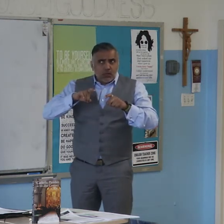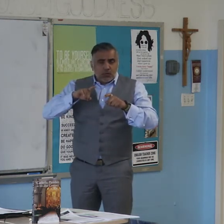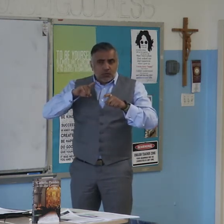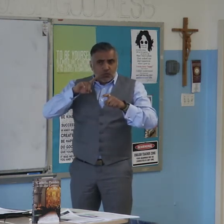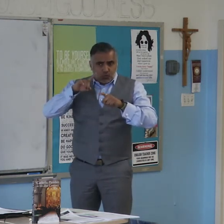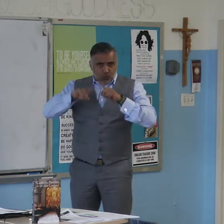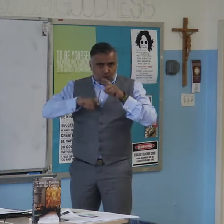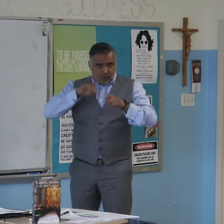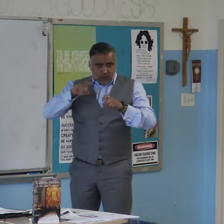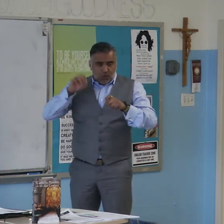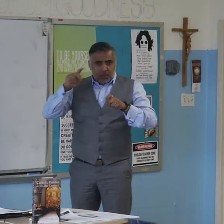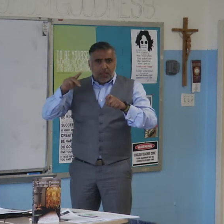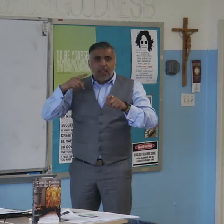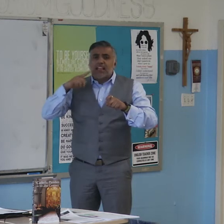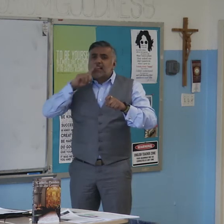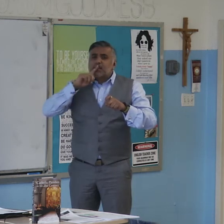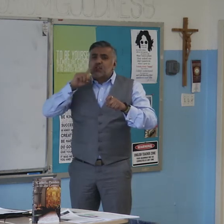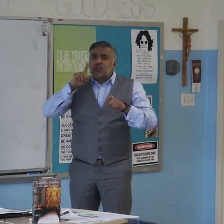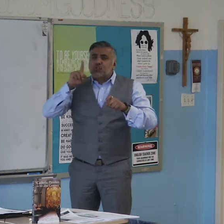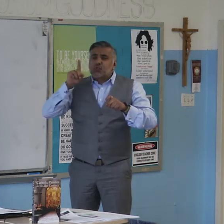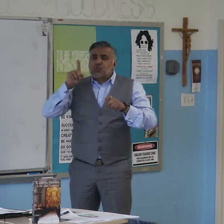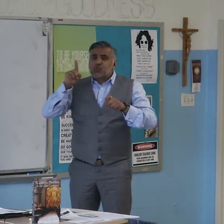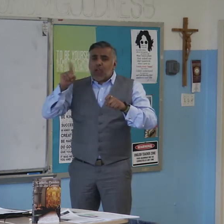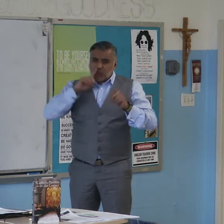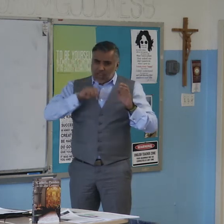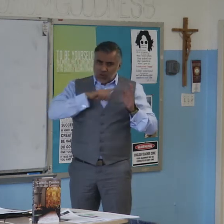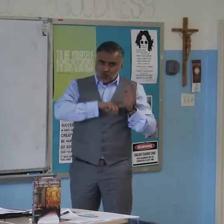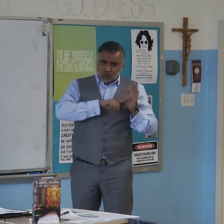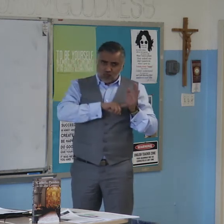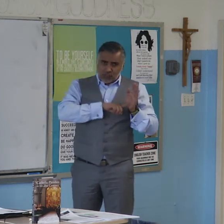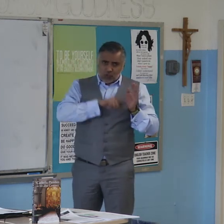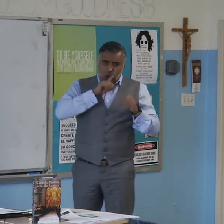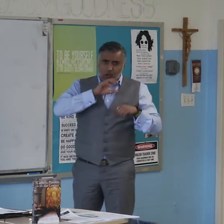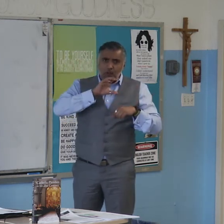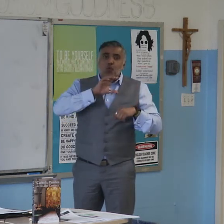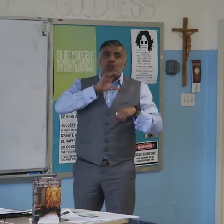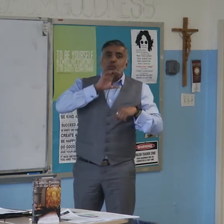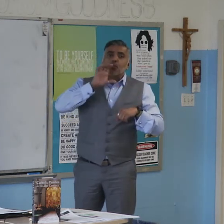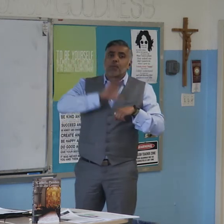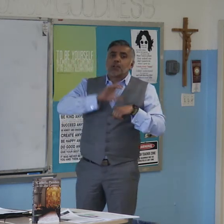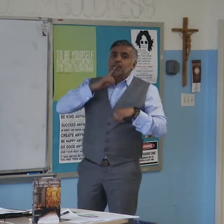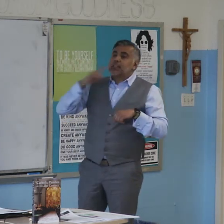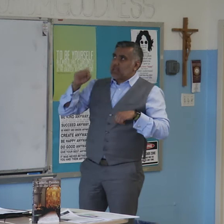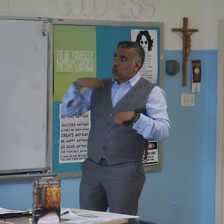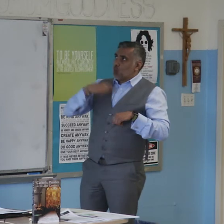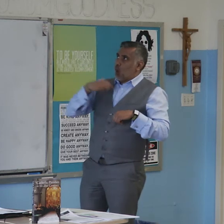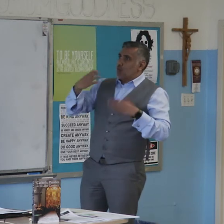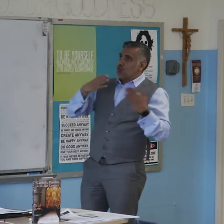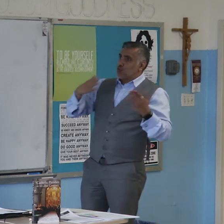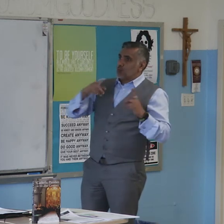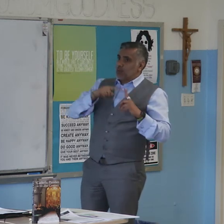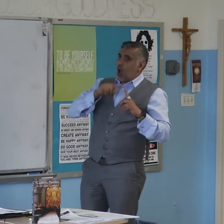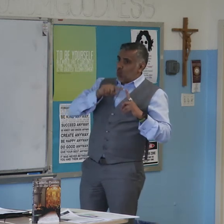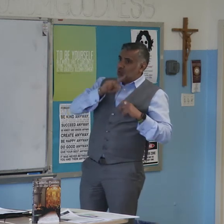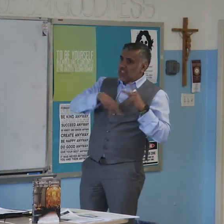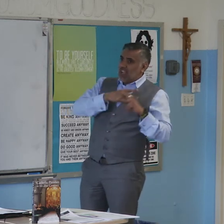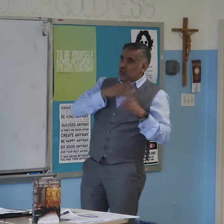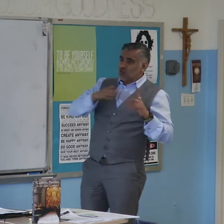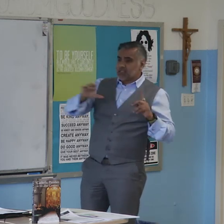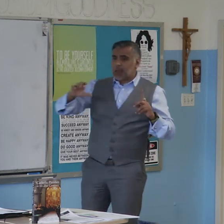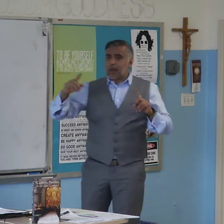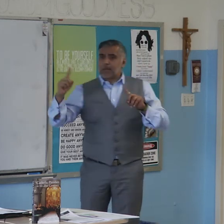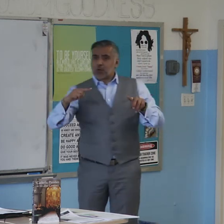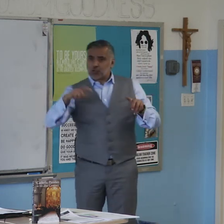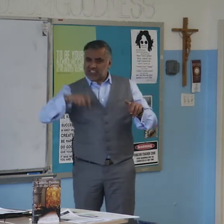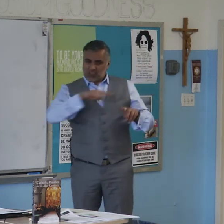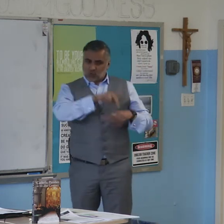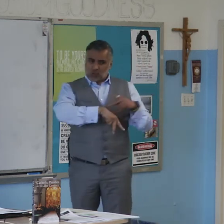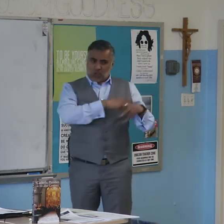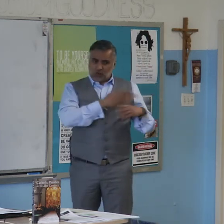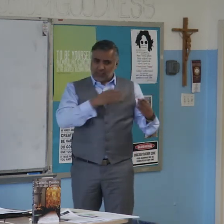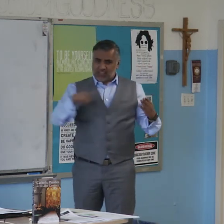[Question continued: Yeah, because these have been done where the parishes will say, "yes we offer disability services," but are those the type of services that the parishioners need?]